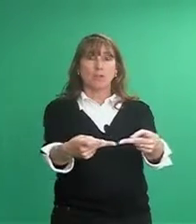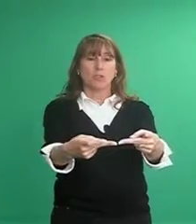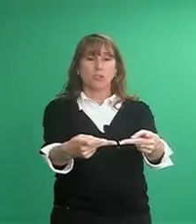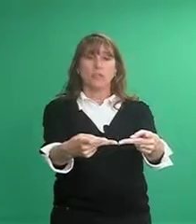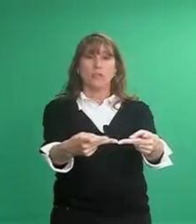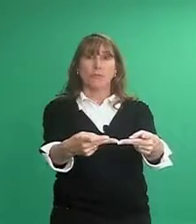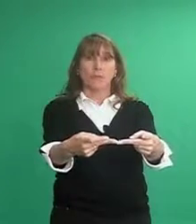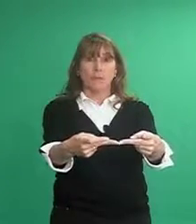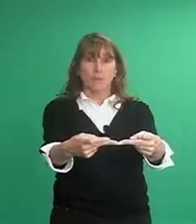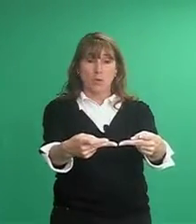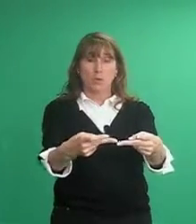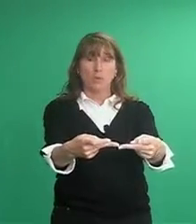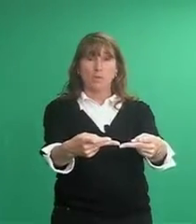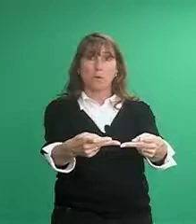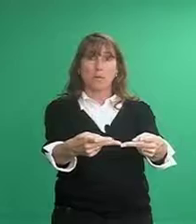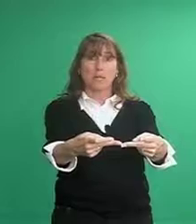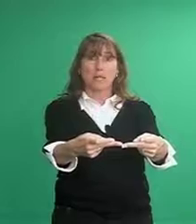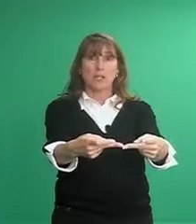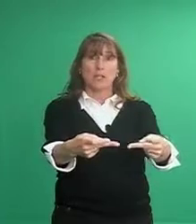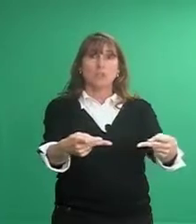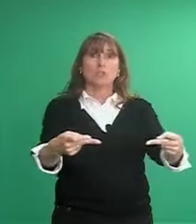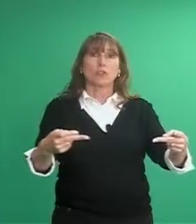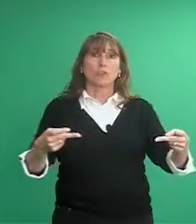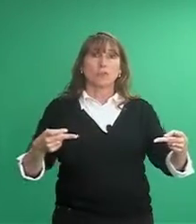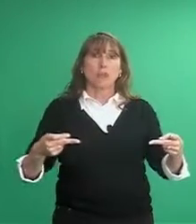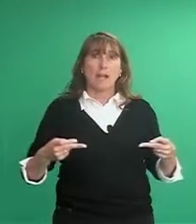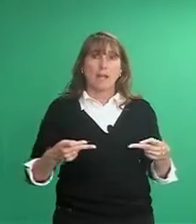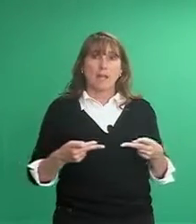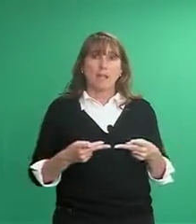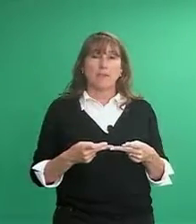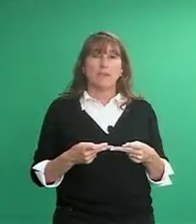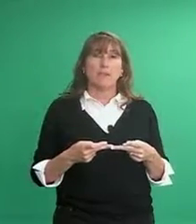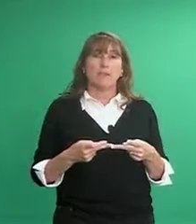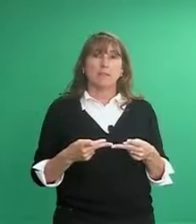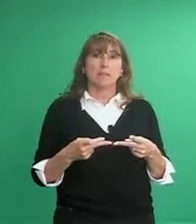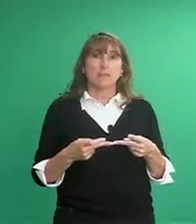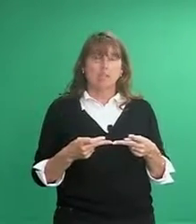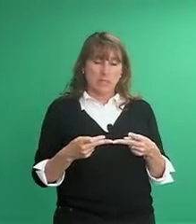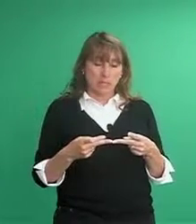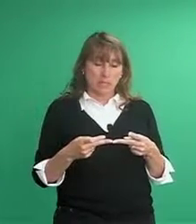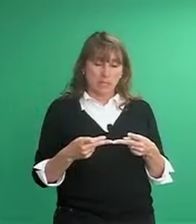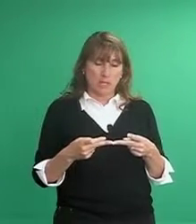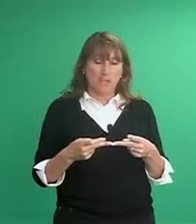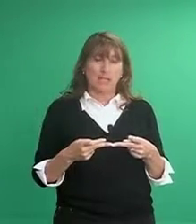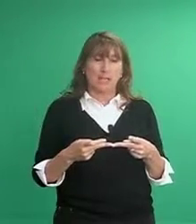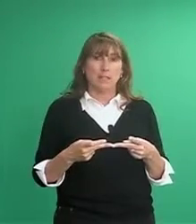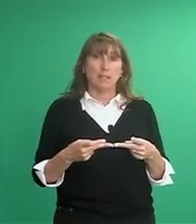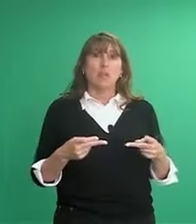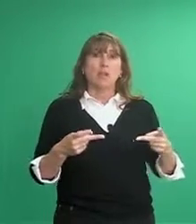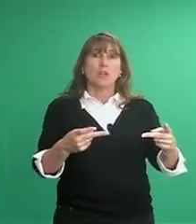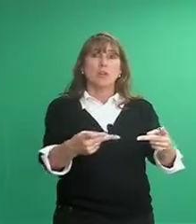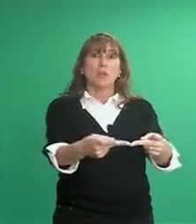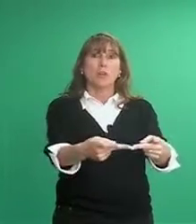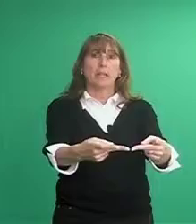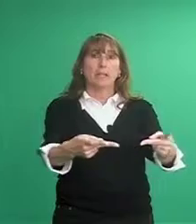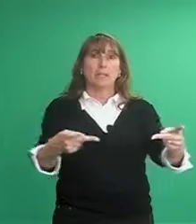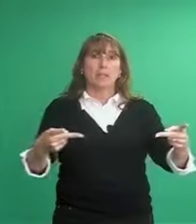start in [uh] away from your body, circle around and then meet the P handshape again so place